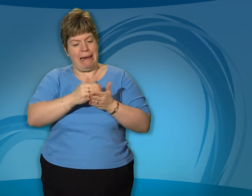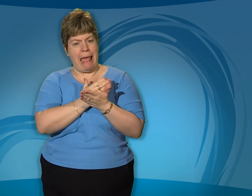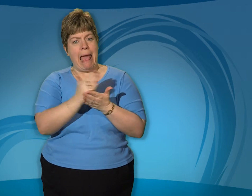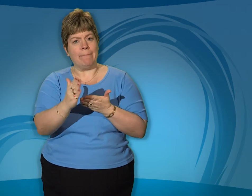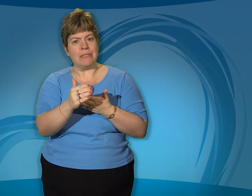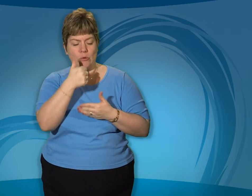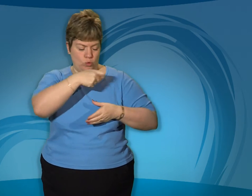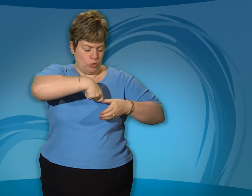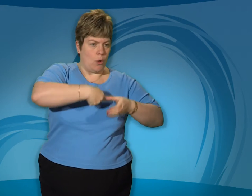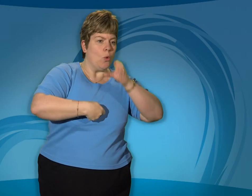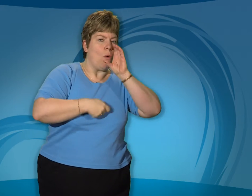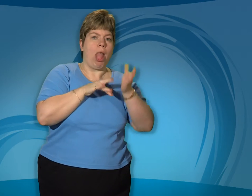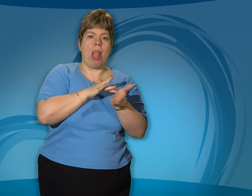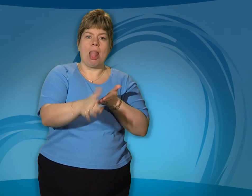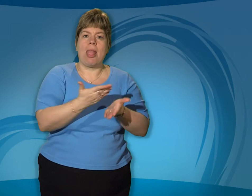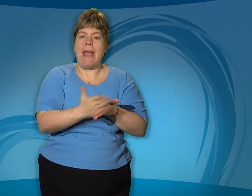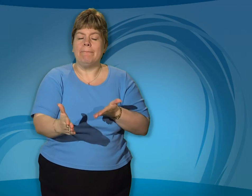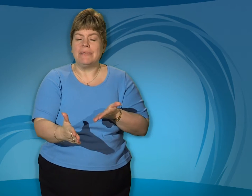there is no danger of that happening.